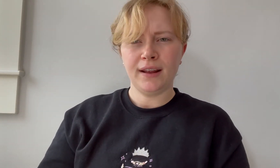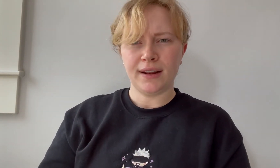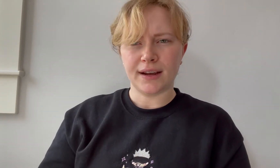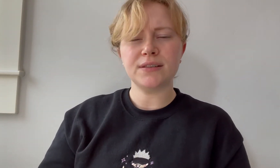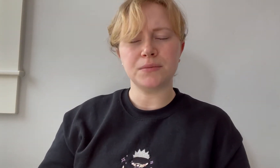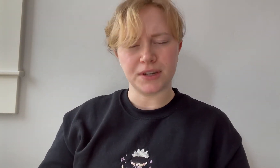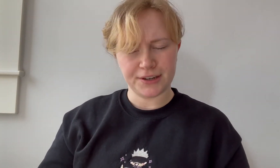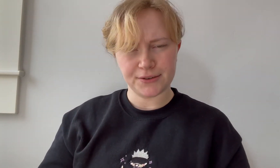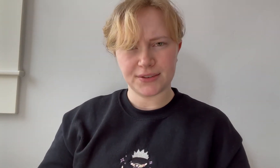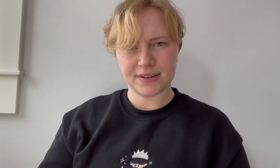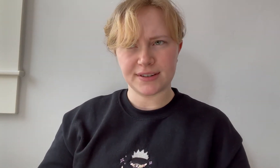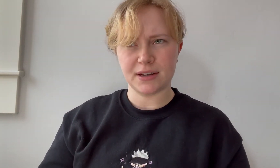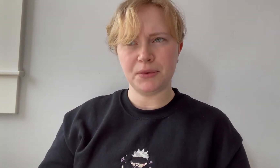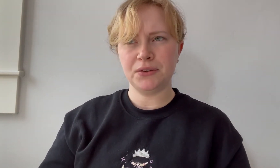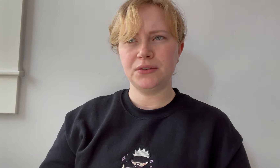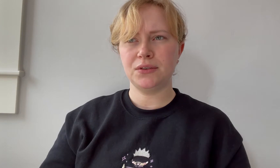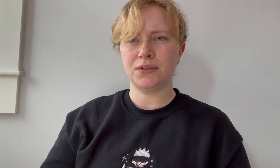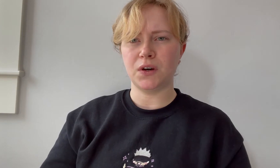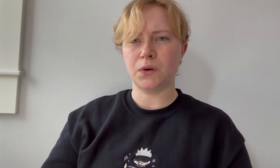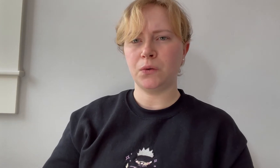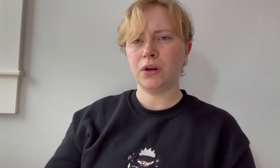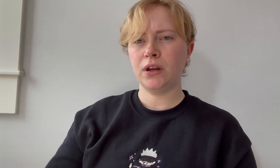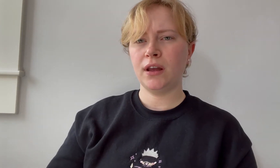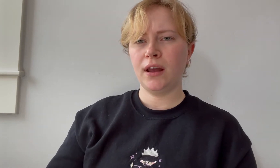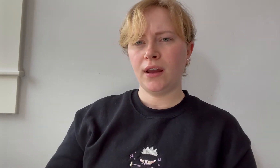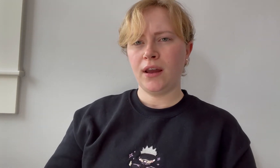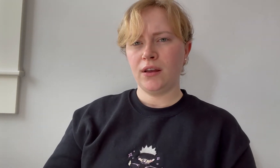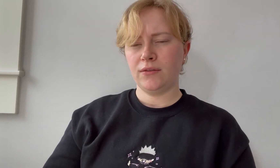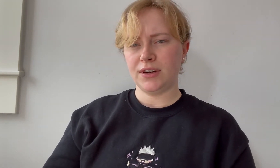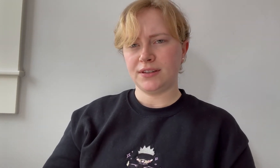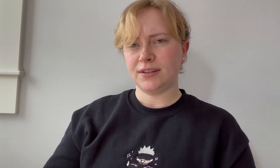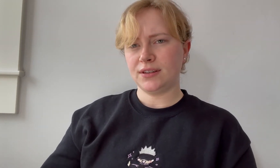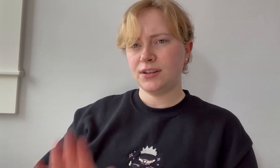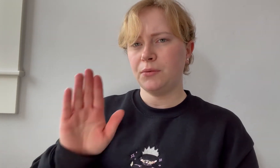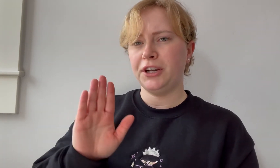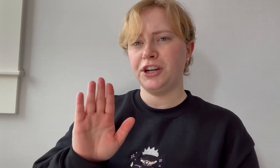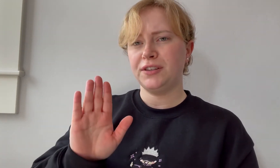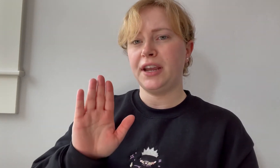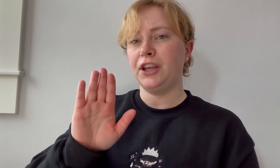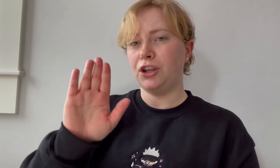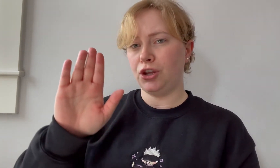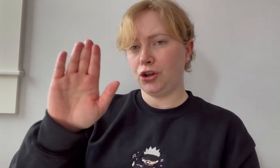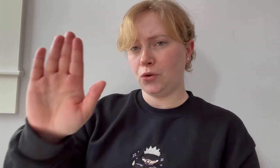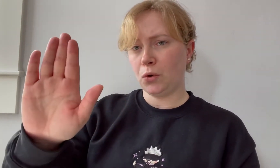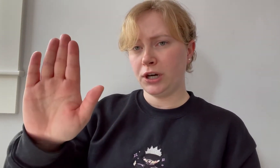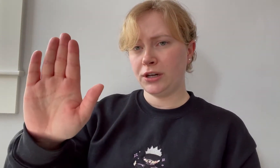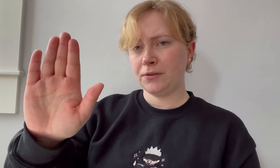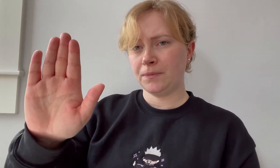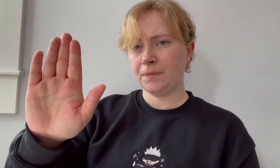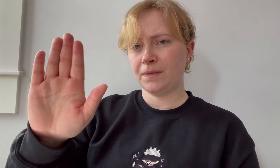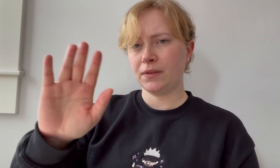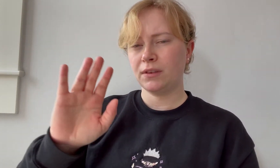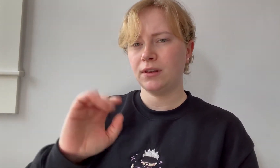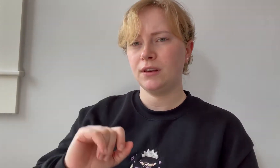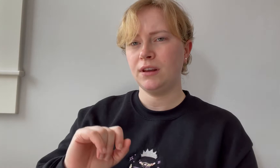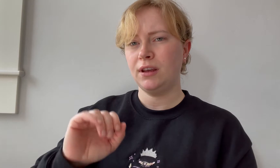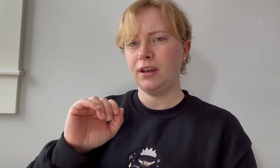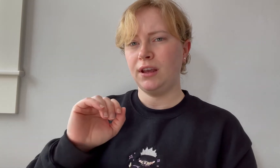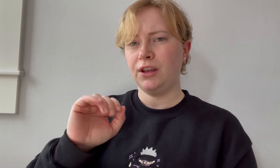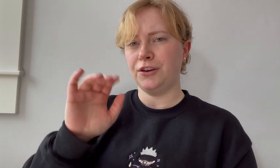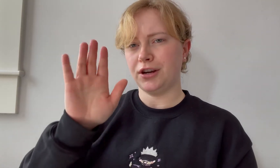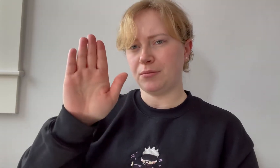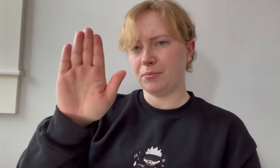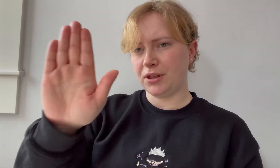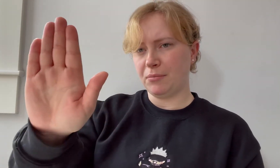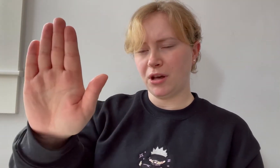next i'm going to use an example so for instance when you're saying you're gonna put the palm